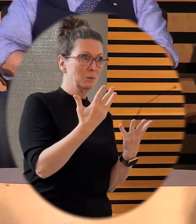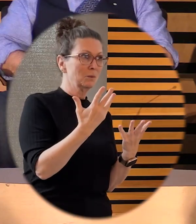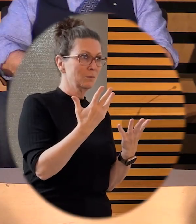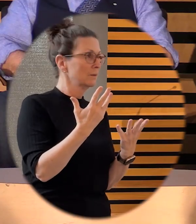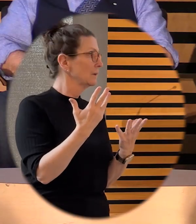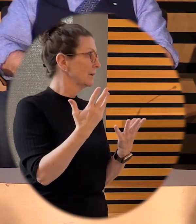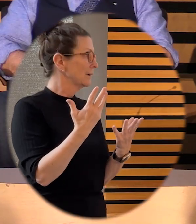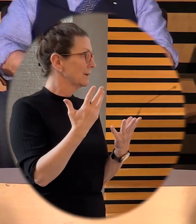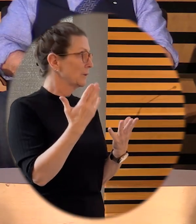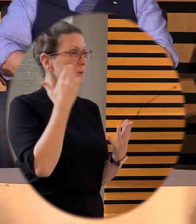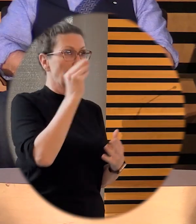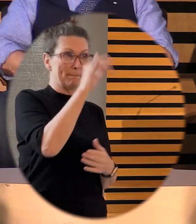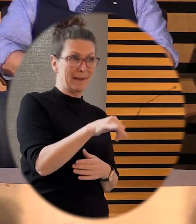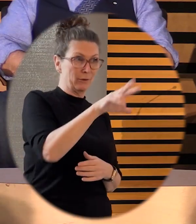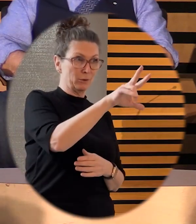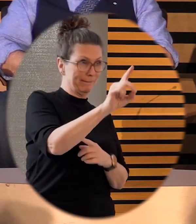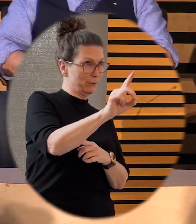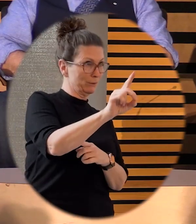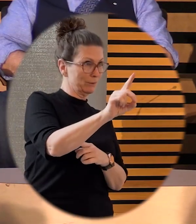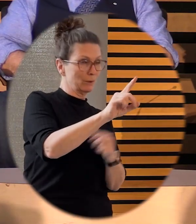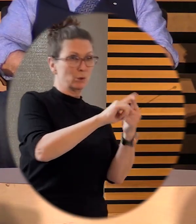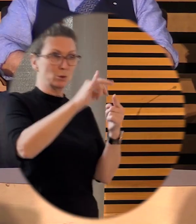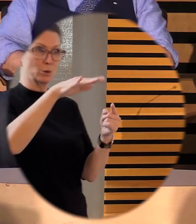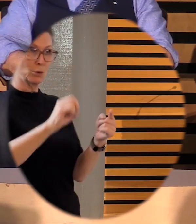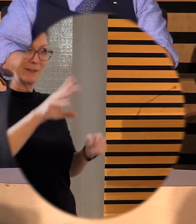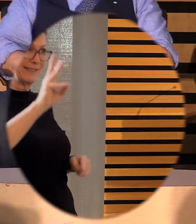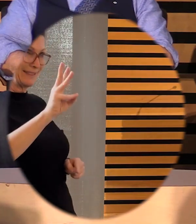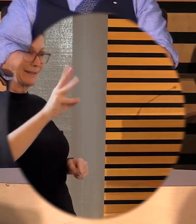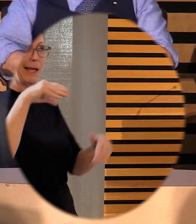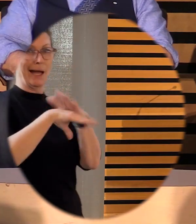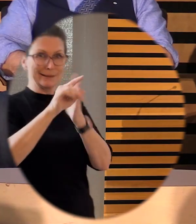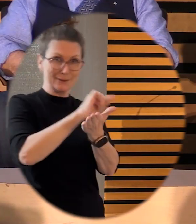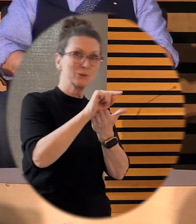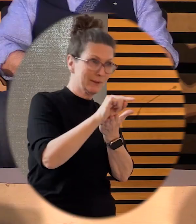is coming up May 31st to June 6th. A great time to celebrate the accomplishments of many